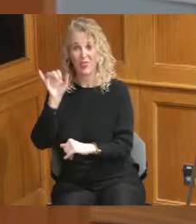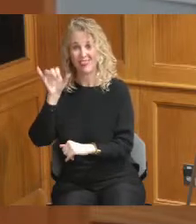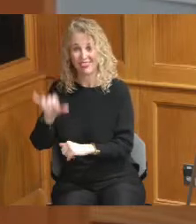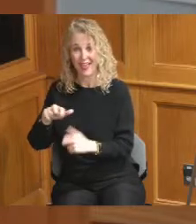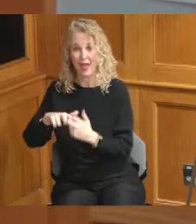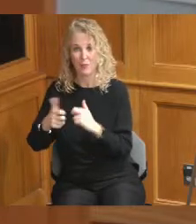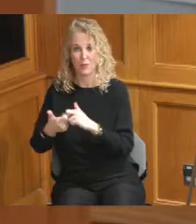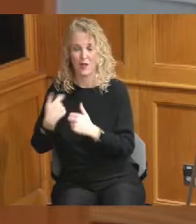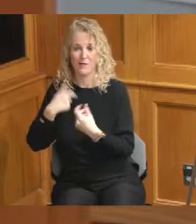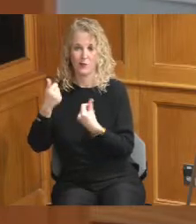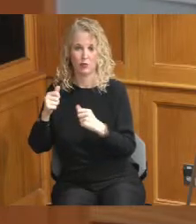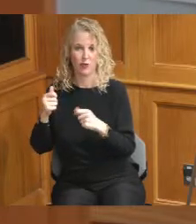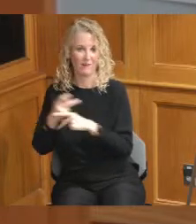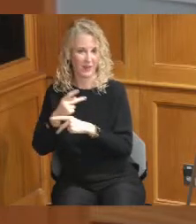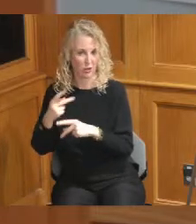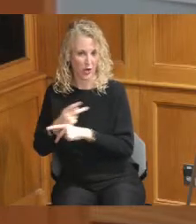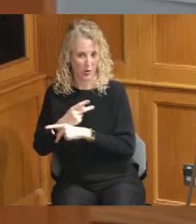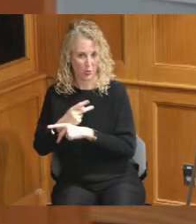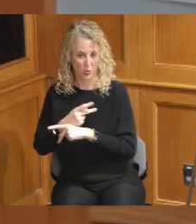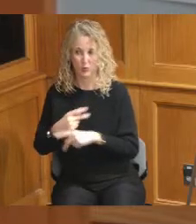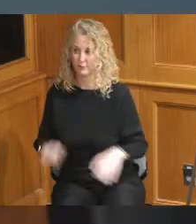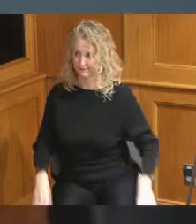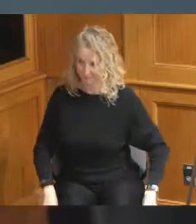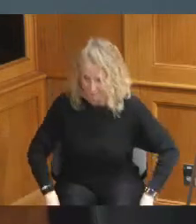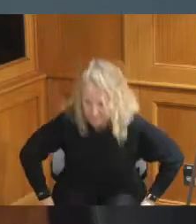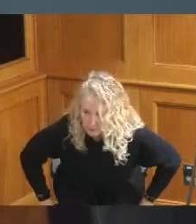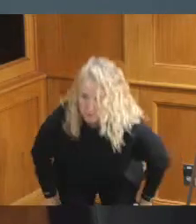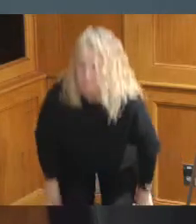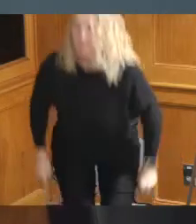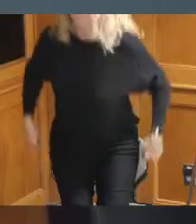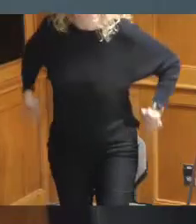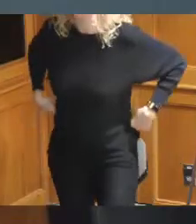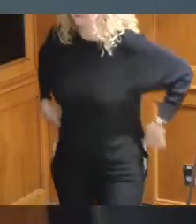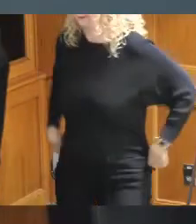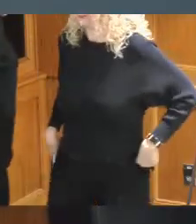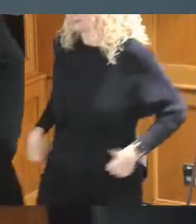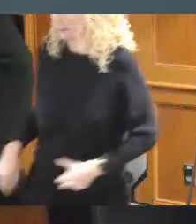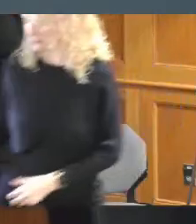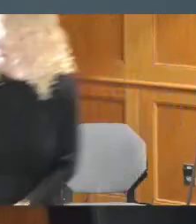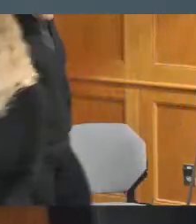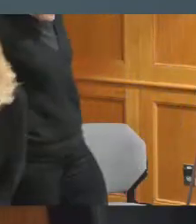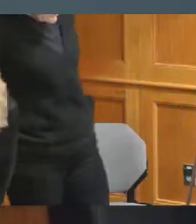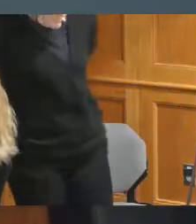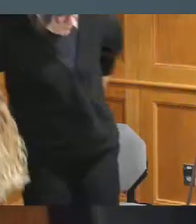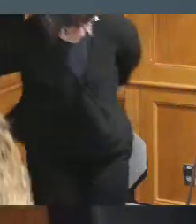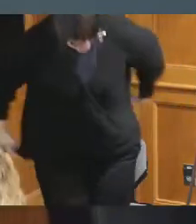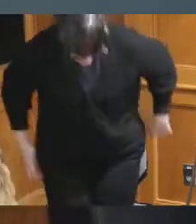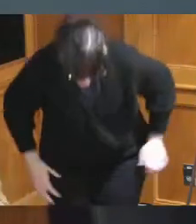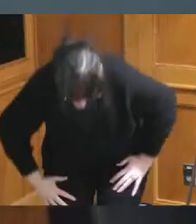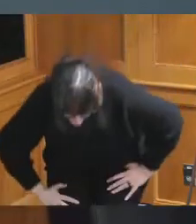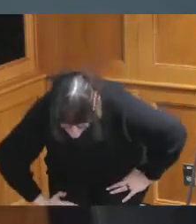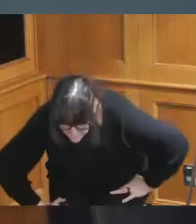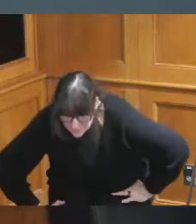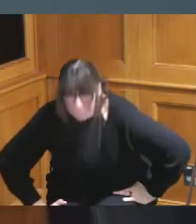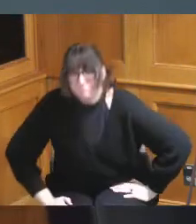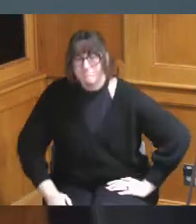now is there urgency to make it happen I don't I haven't heard the urgency to make the re-entry